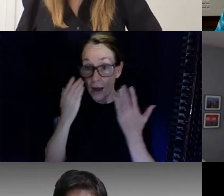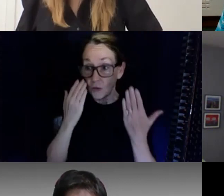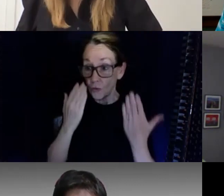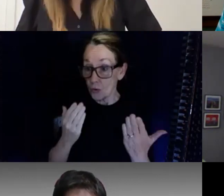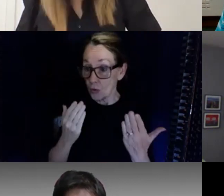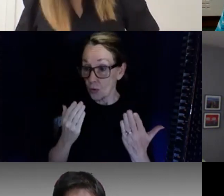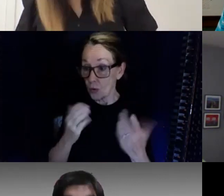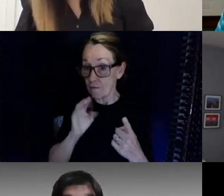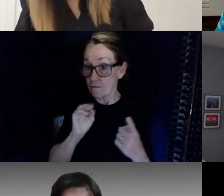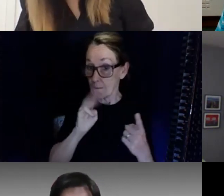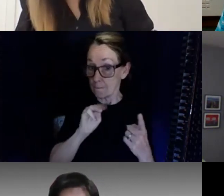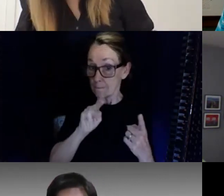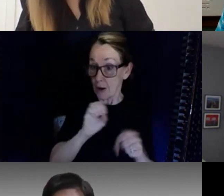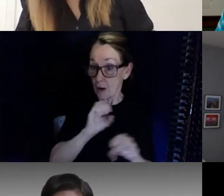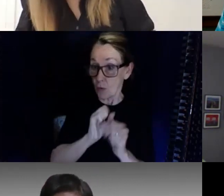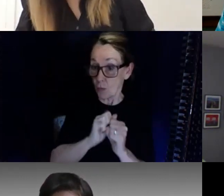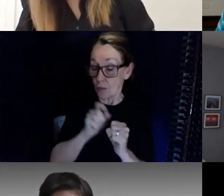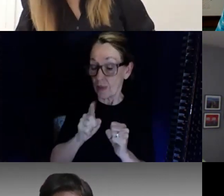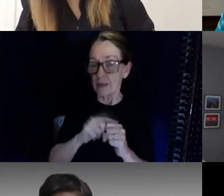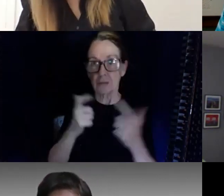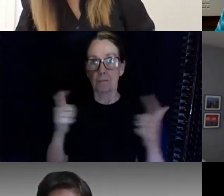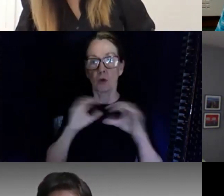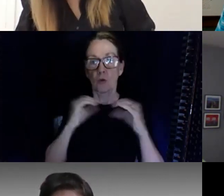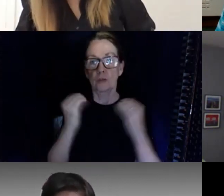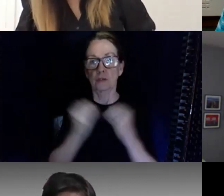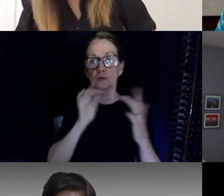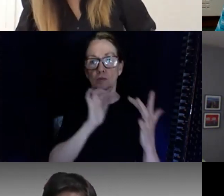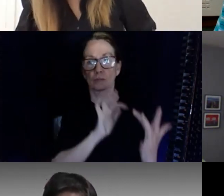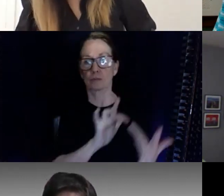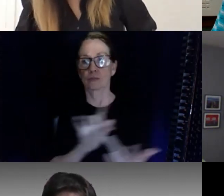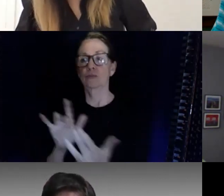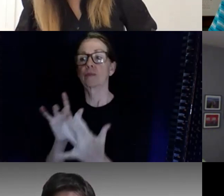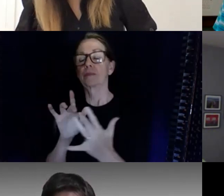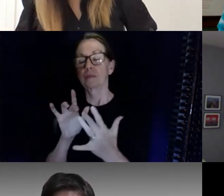I BELIEVE THAT EMTs AND PARAMEDICS SOMETIMES COME THROUGH THE FIRE DEPARTMENTS.